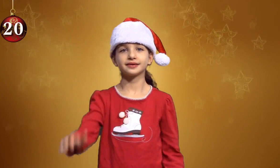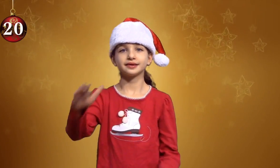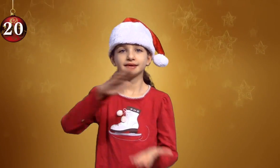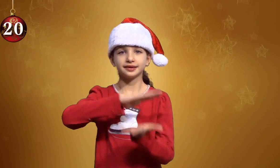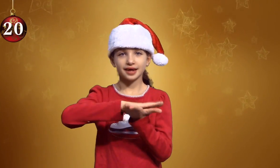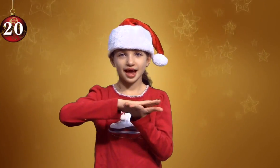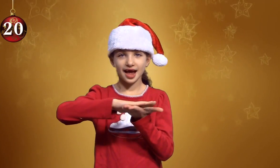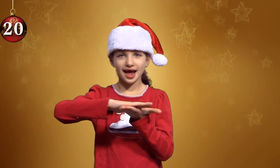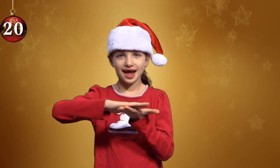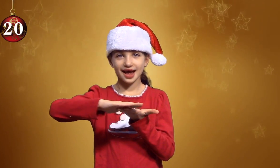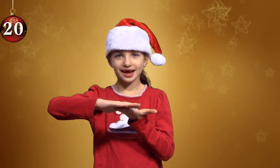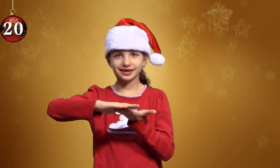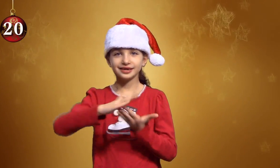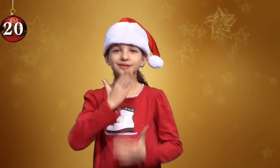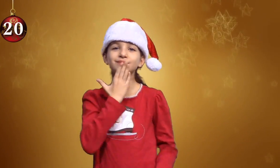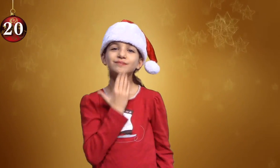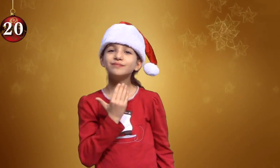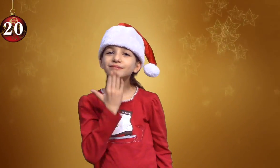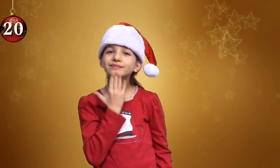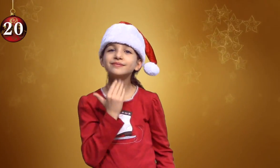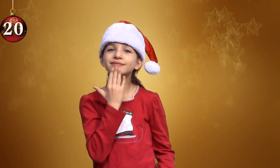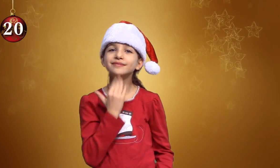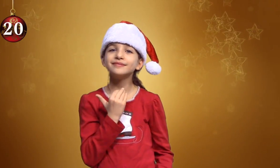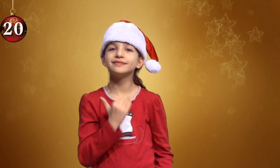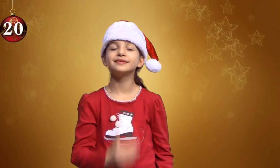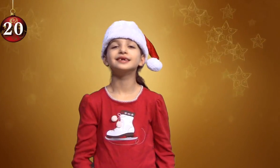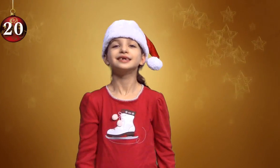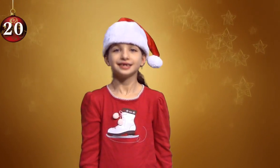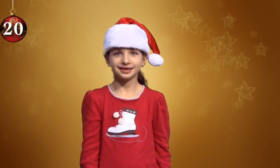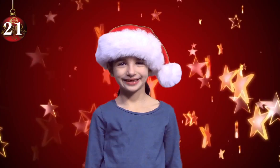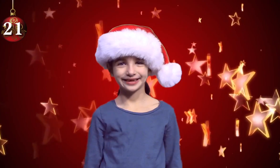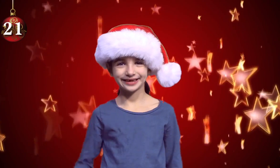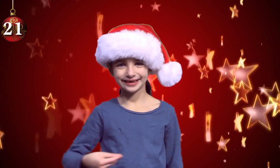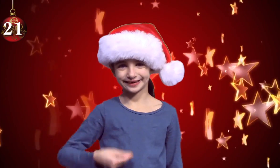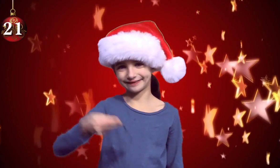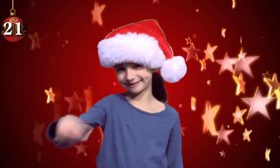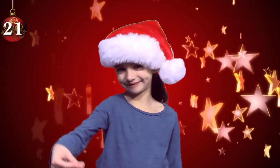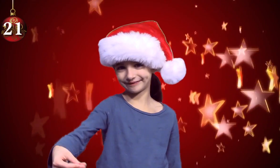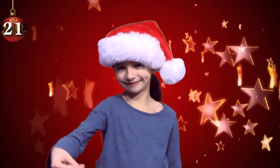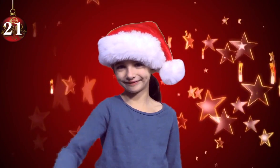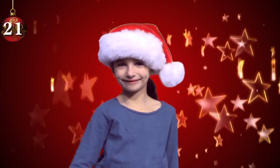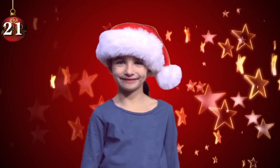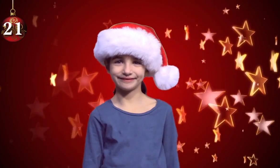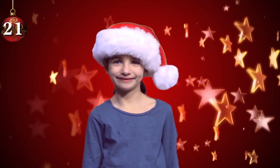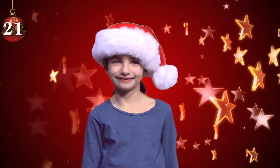KIND (NICE & SWEET) GIVE